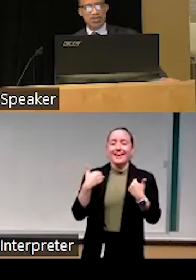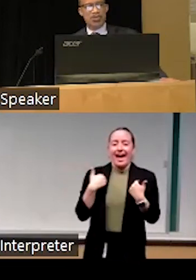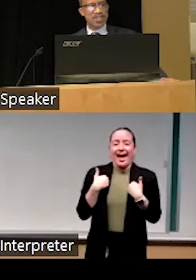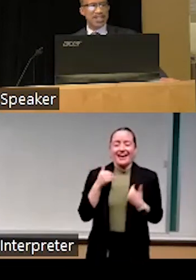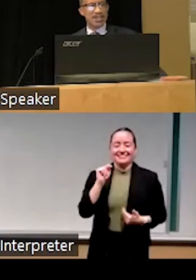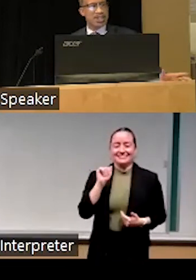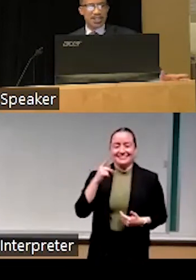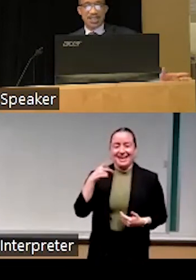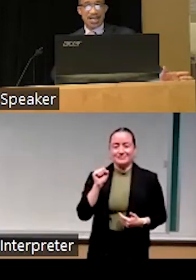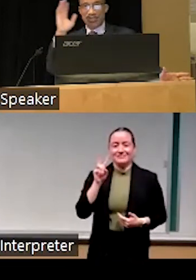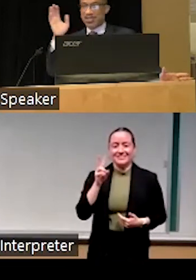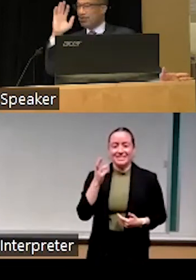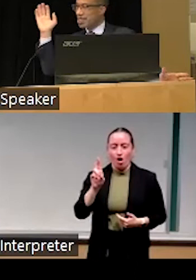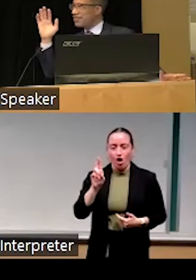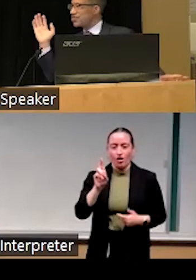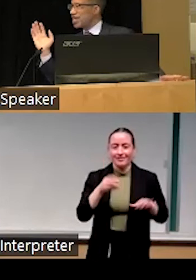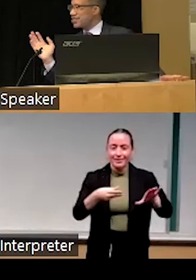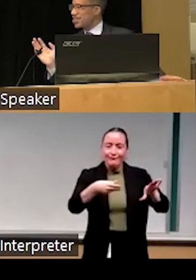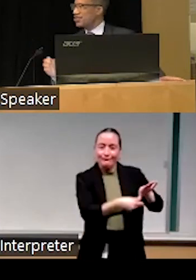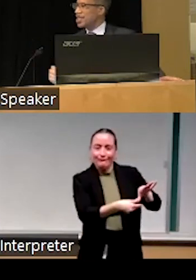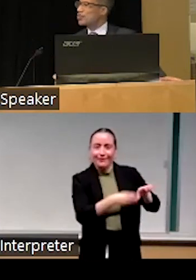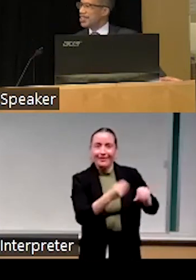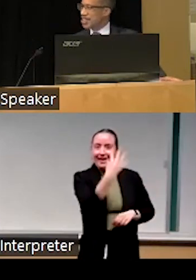that he would present he didn't have you know we didn't have these Fancy video tapes but it